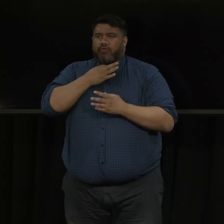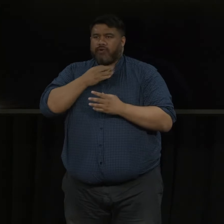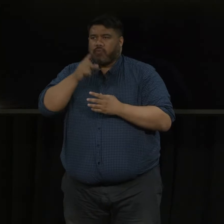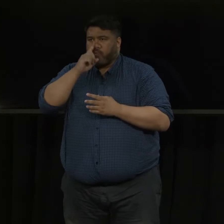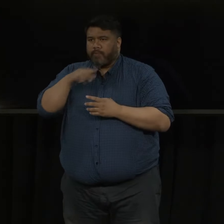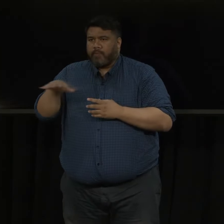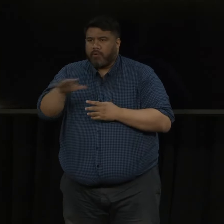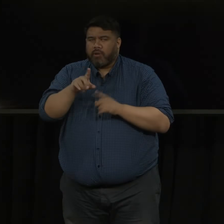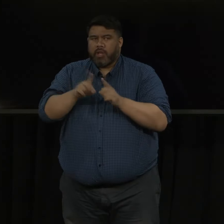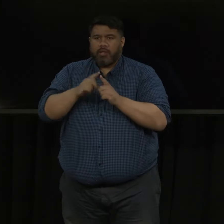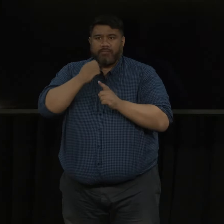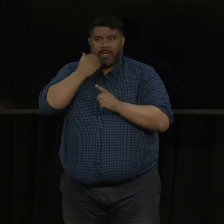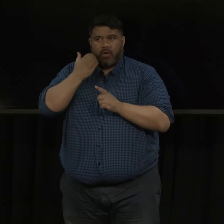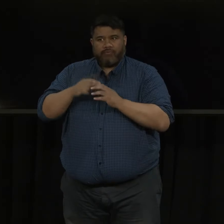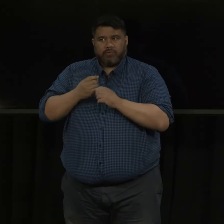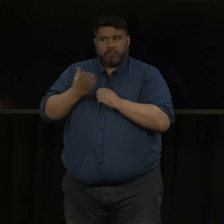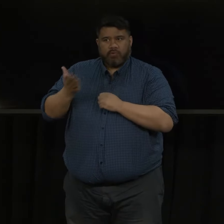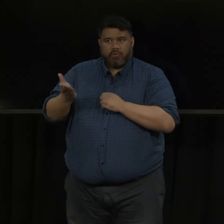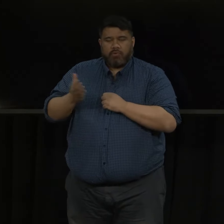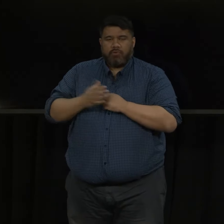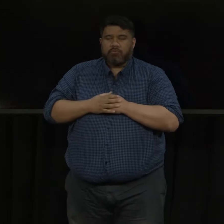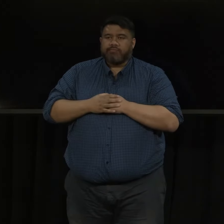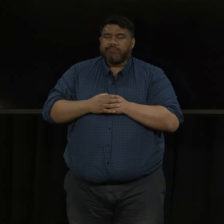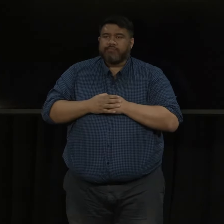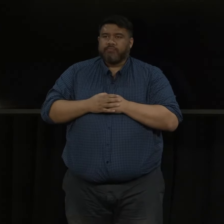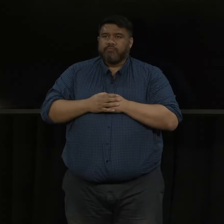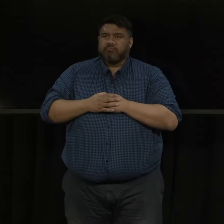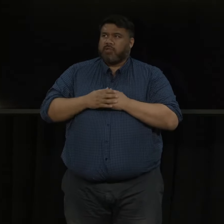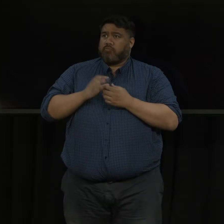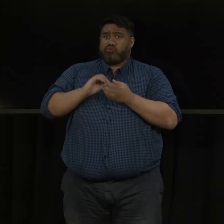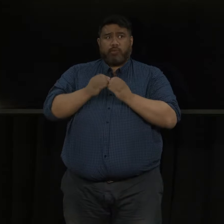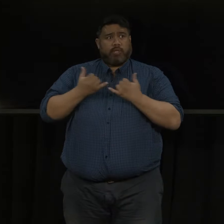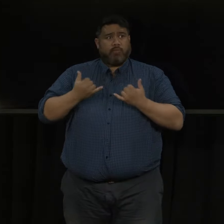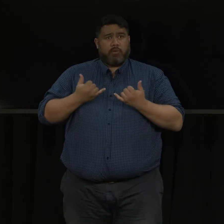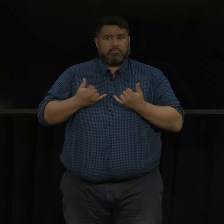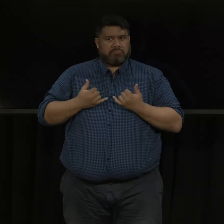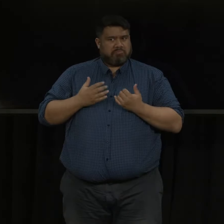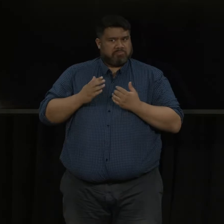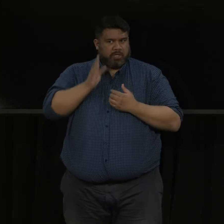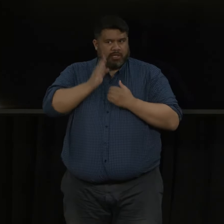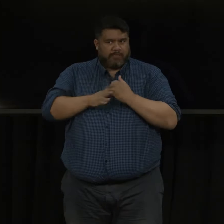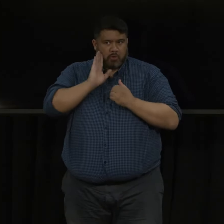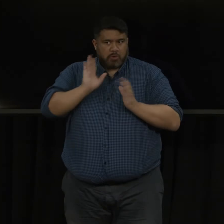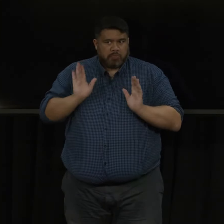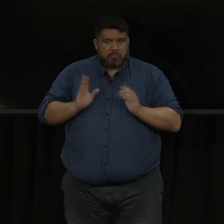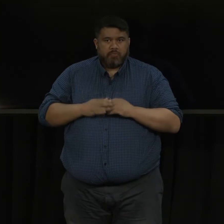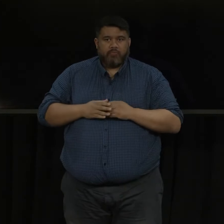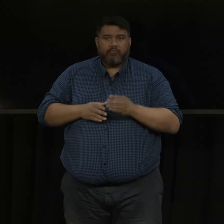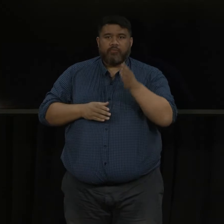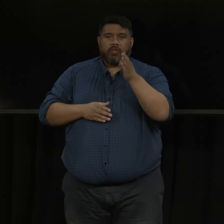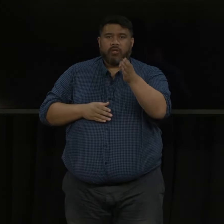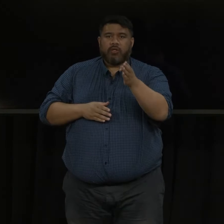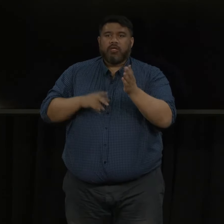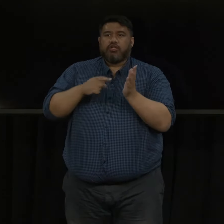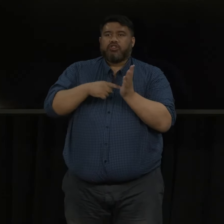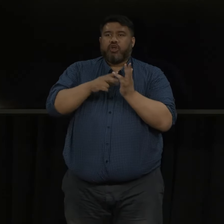vaccination rates up for our most vulnerable groups. Very focused on getting Marie rates up.